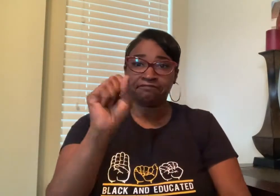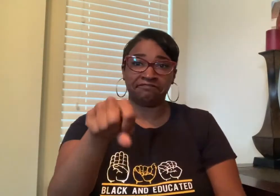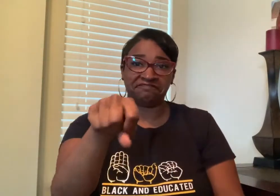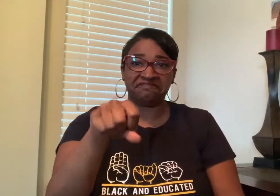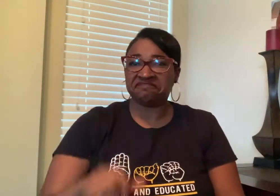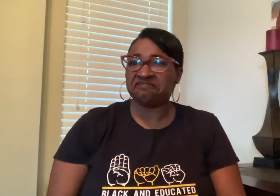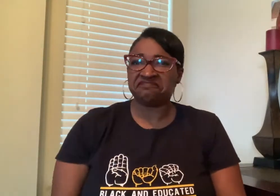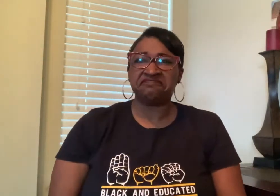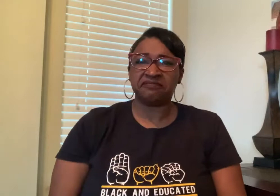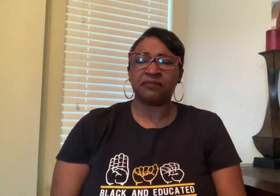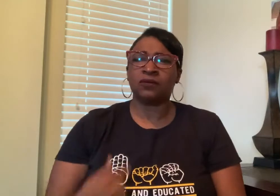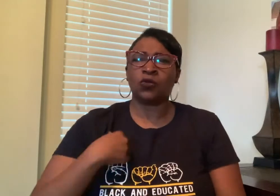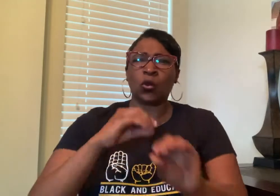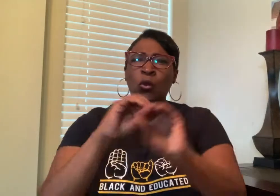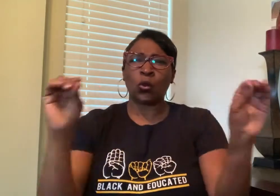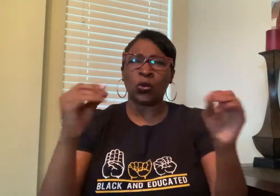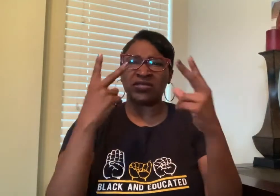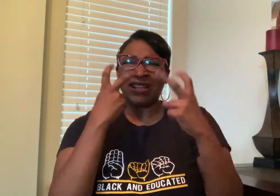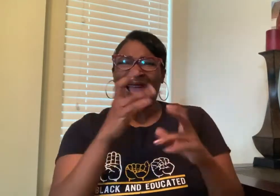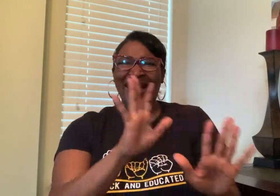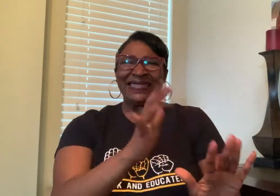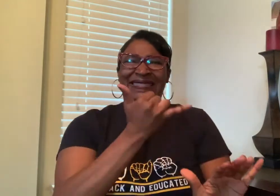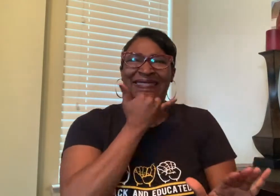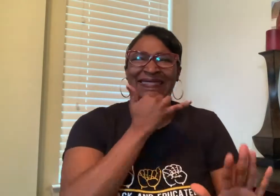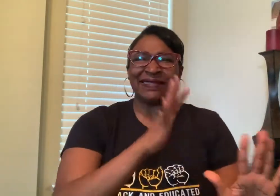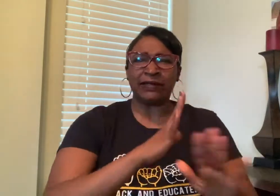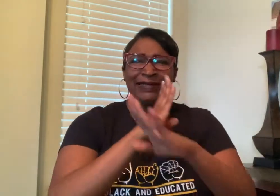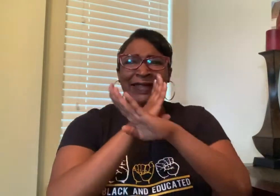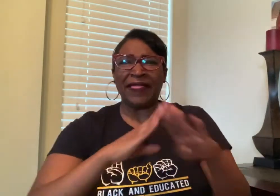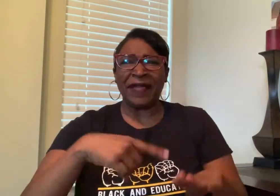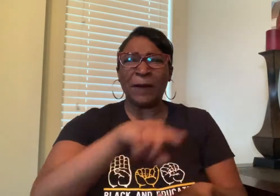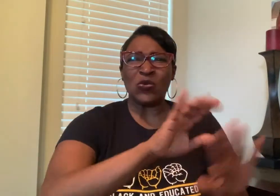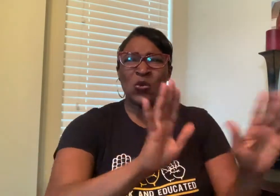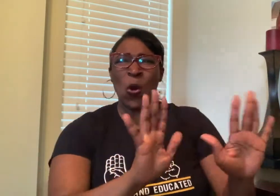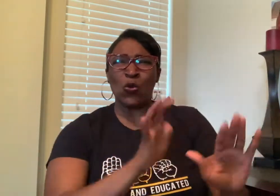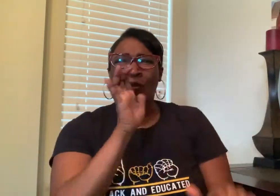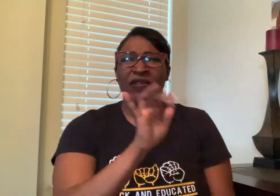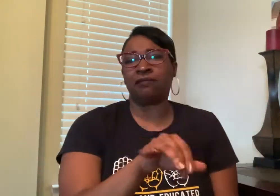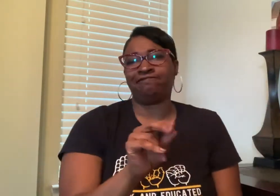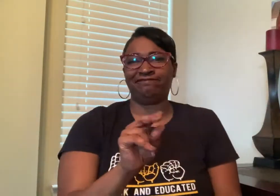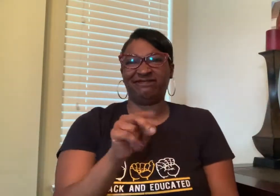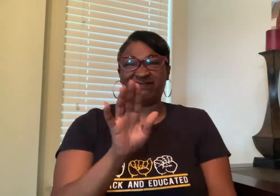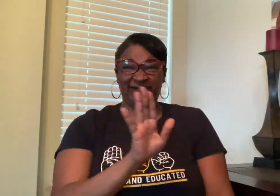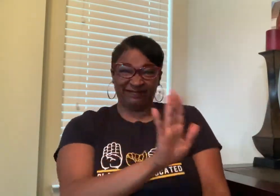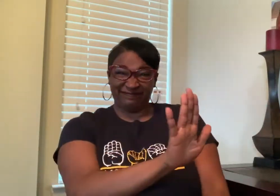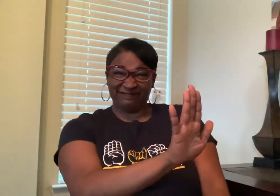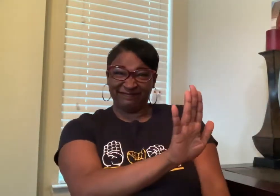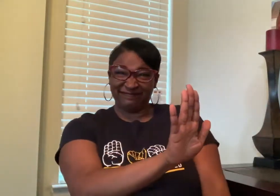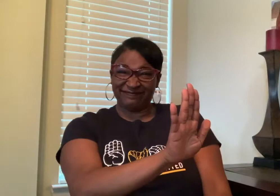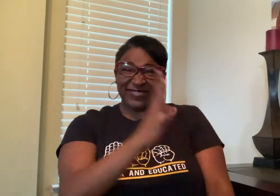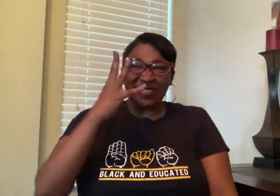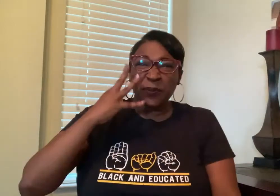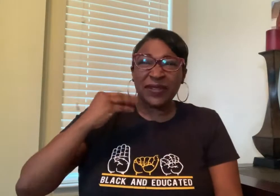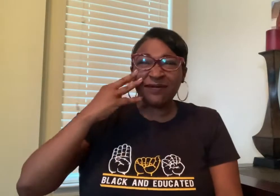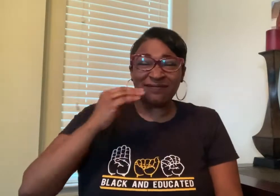they have the right to tell their story. We should not doubt them, tell them they are wrong, or attempt to silence them